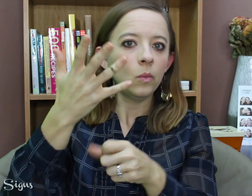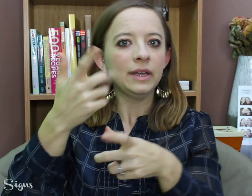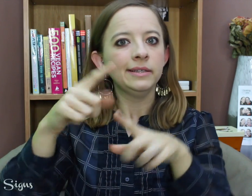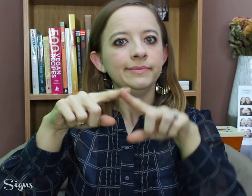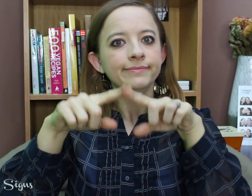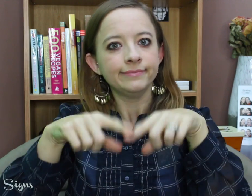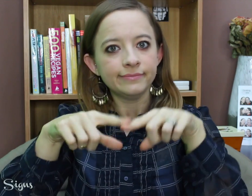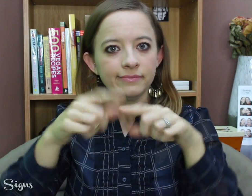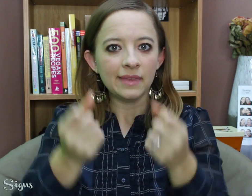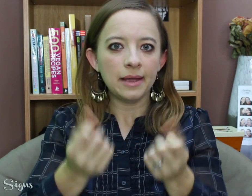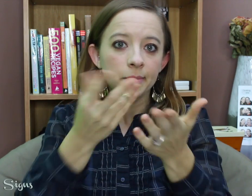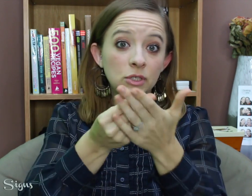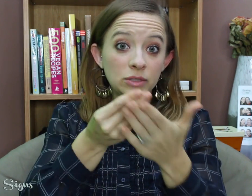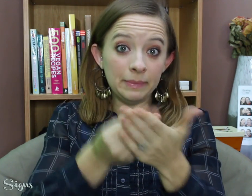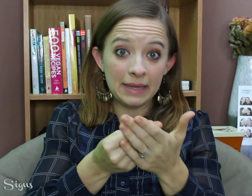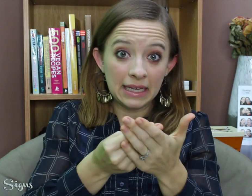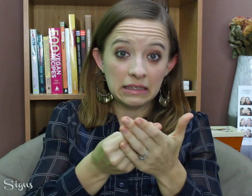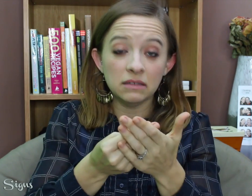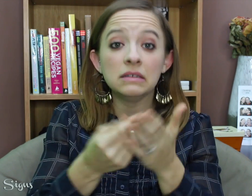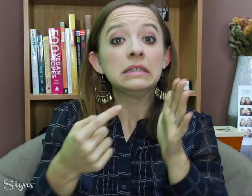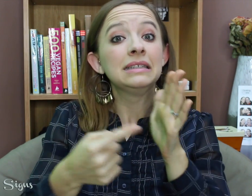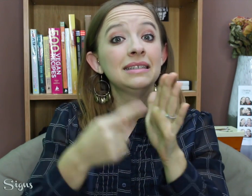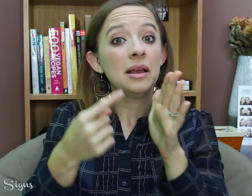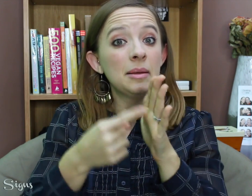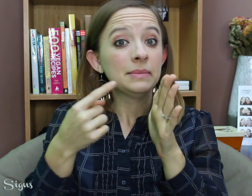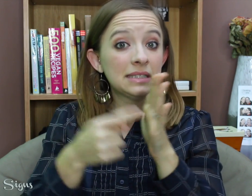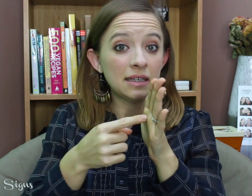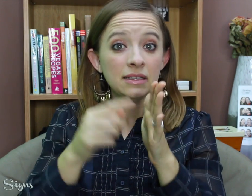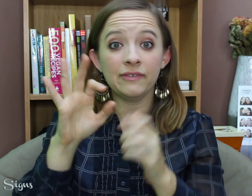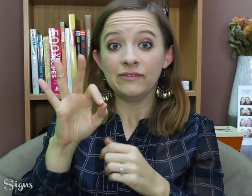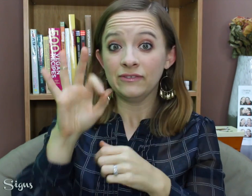type of work that you do is gonna affect your salary as well.